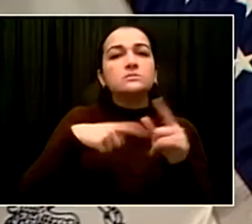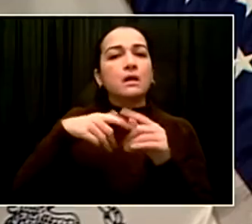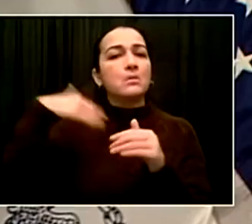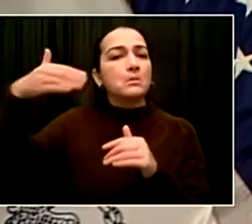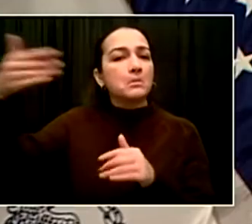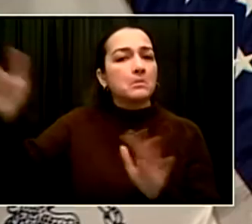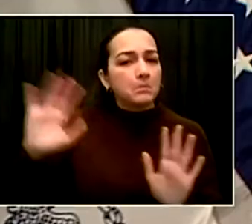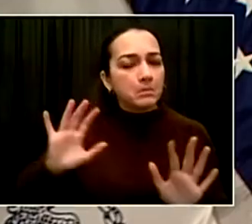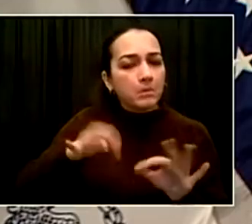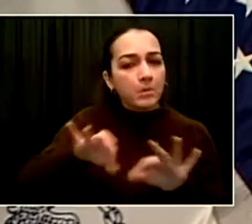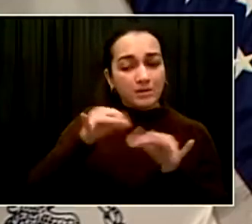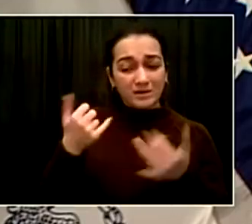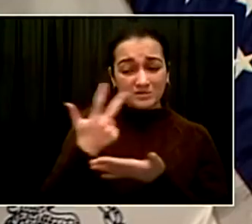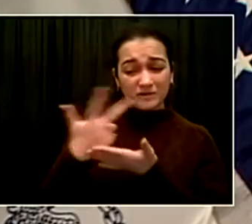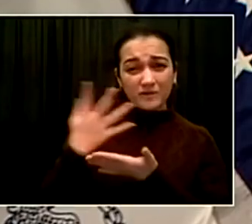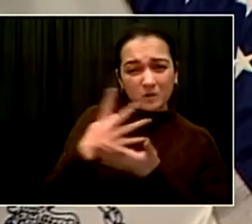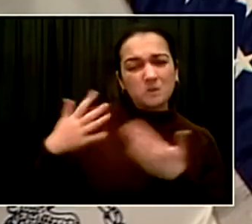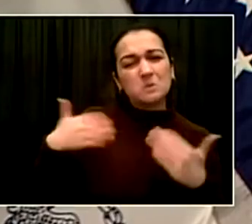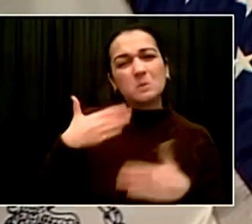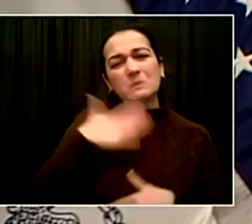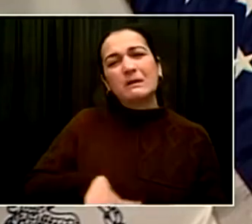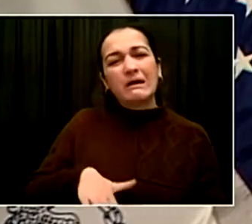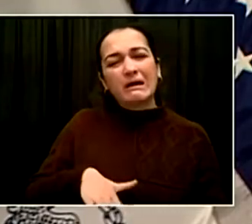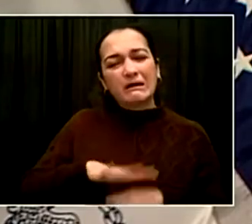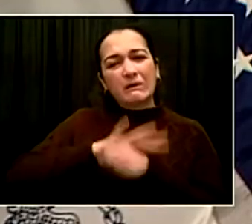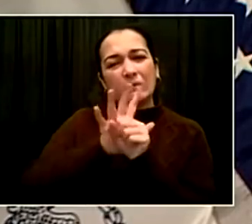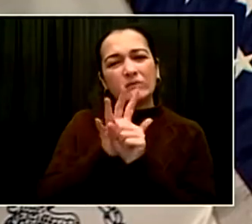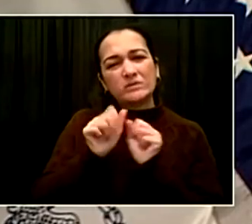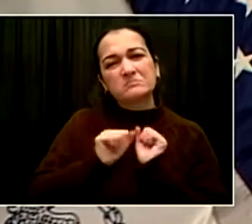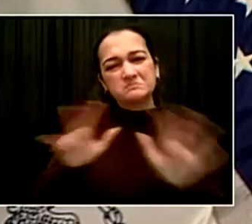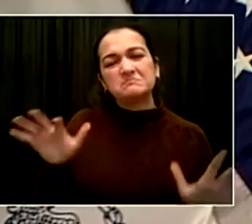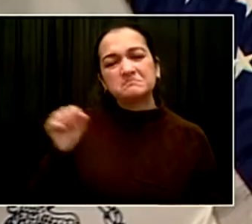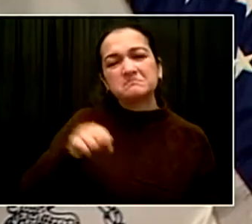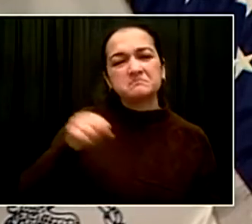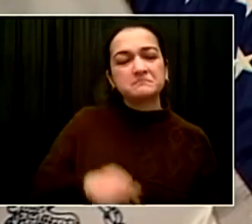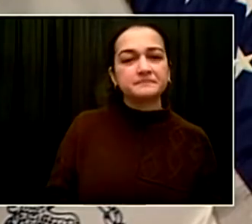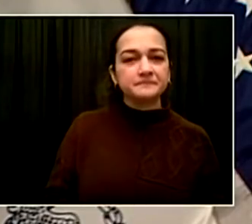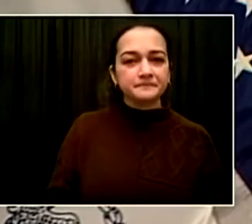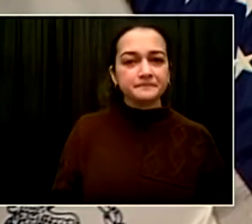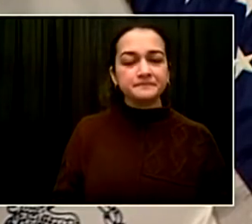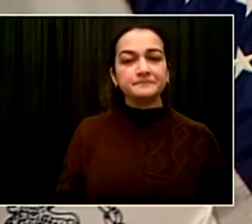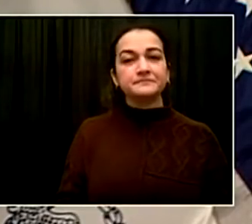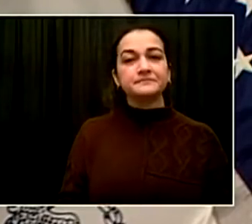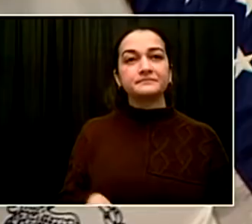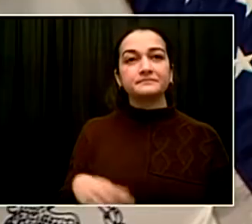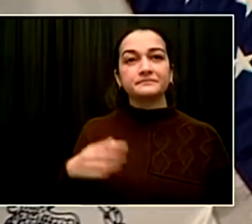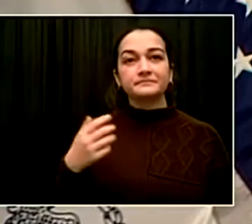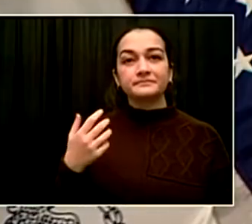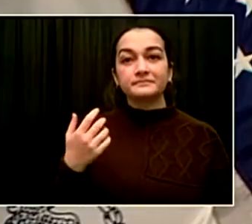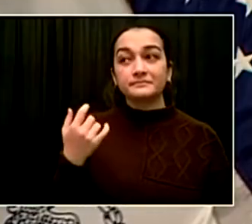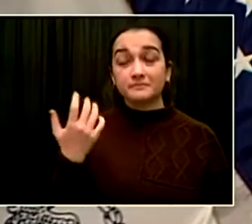IF YOU'RE NOT IN THOSE TWO CATEGORIES, IT'S OBVIOUSLY A